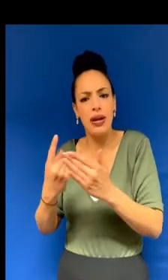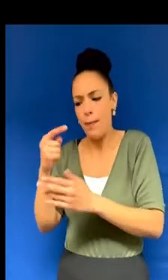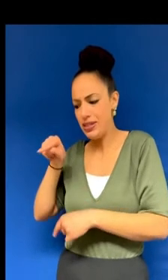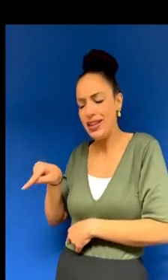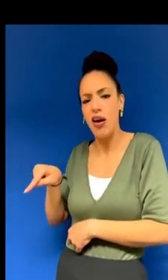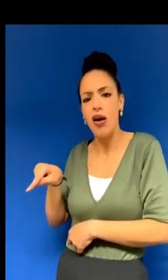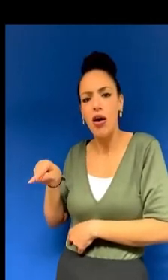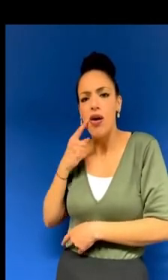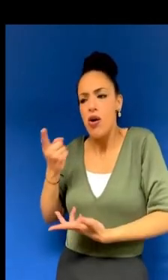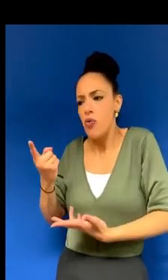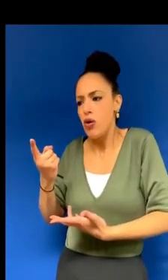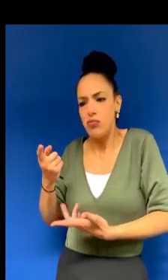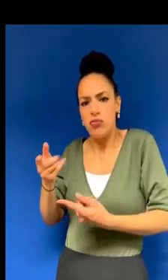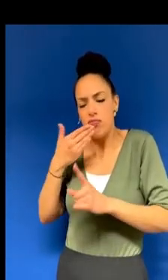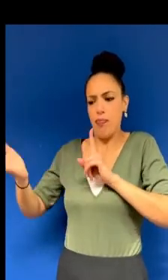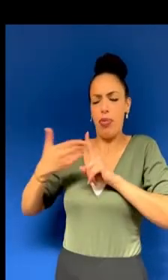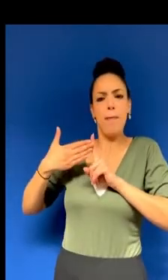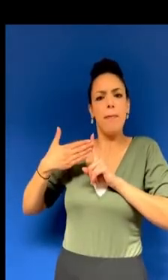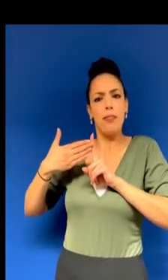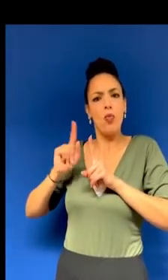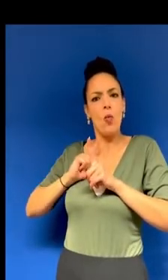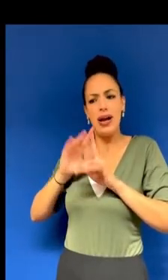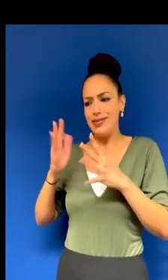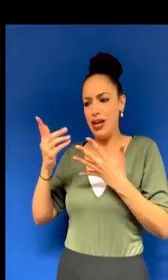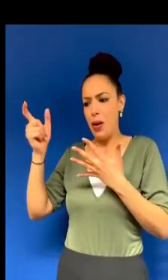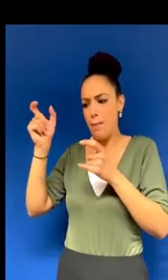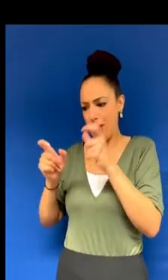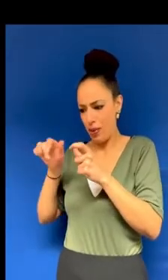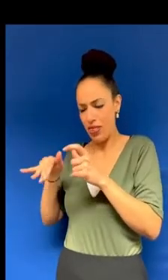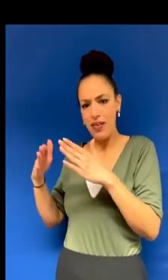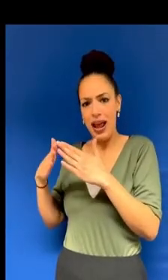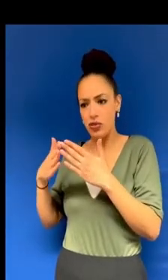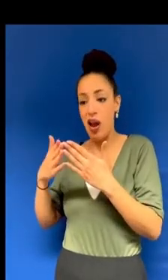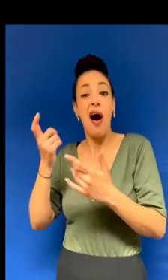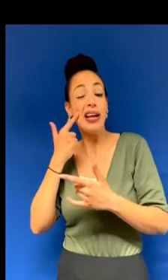with all their friends, like groups of 50, 60. And then when outbreaks do happen, it's all pinned